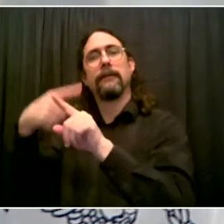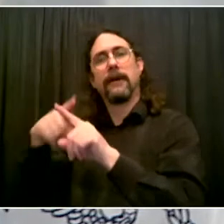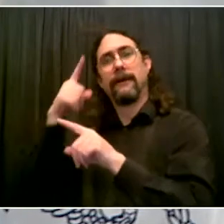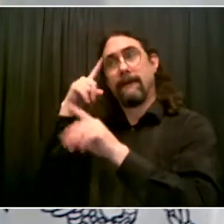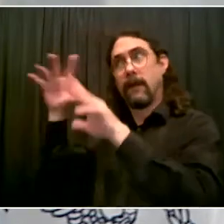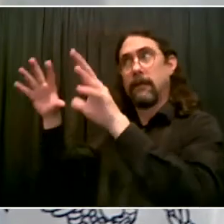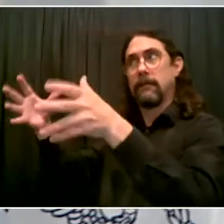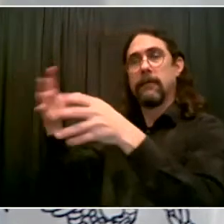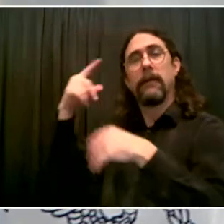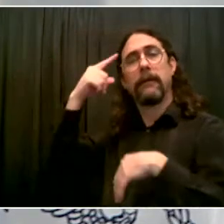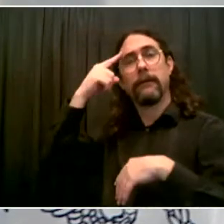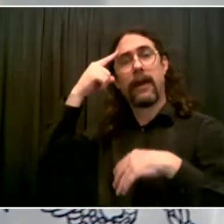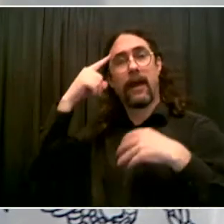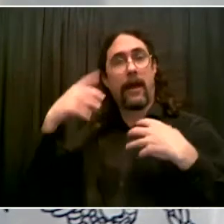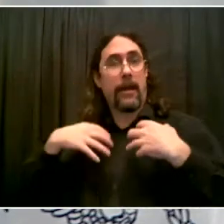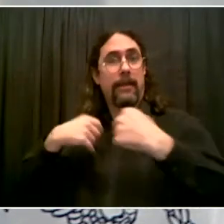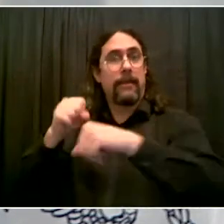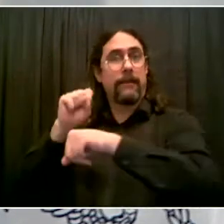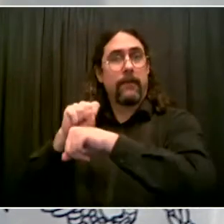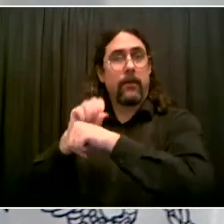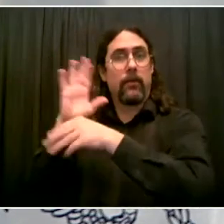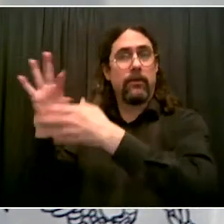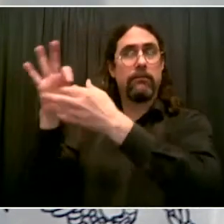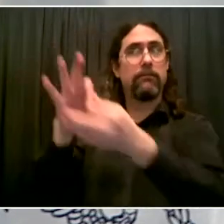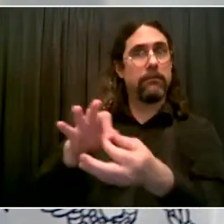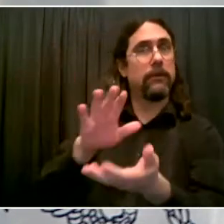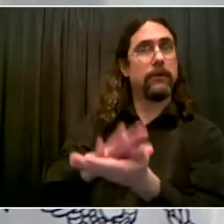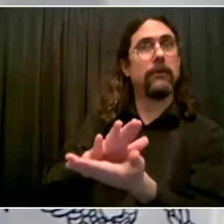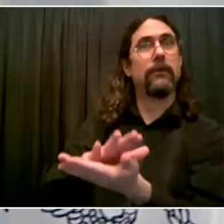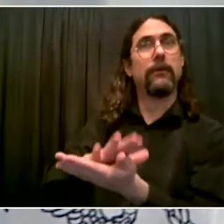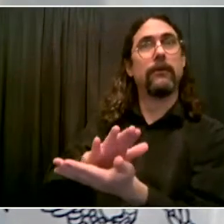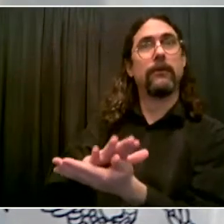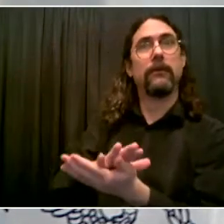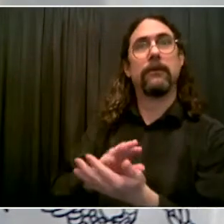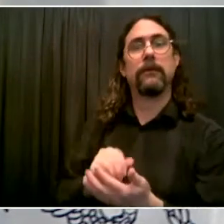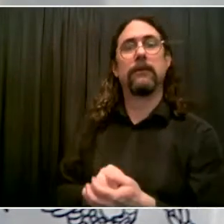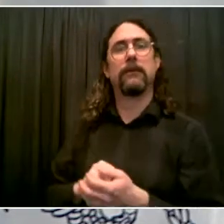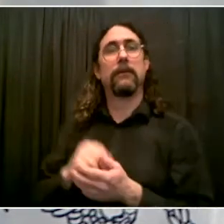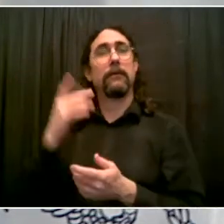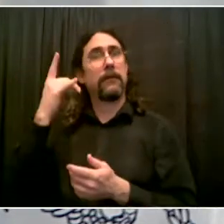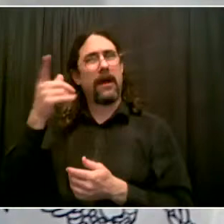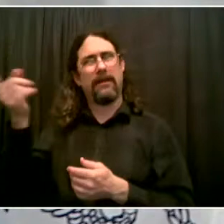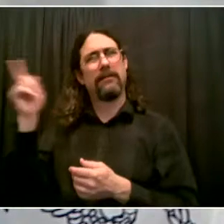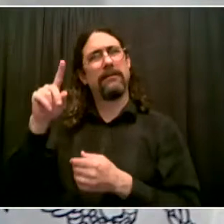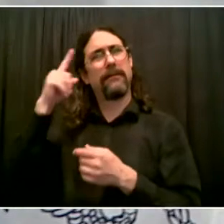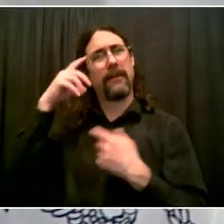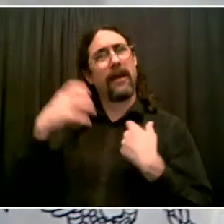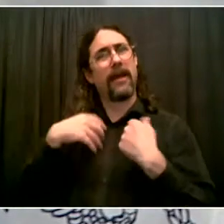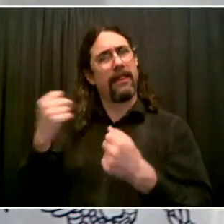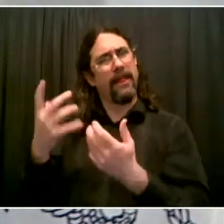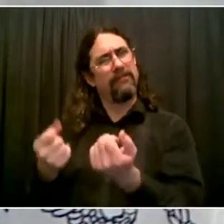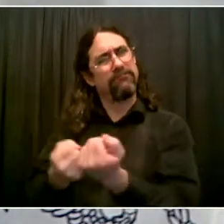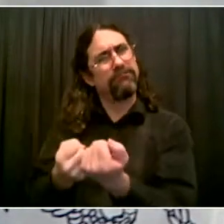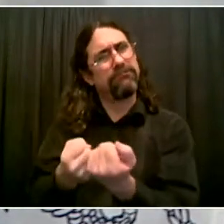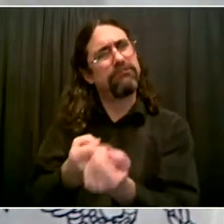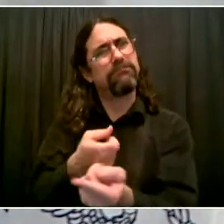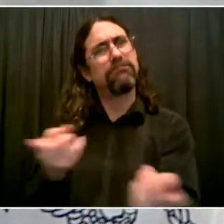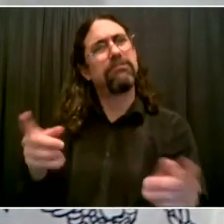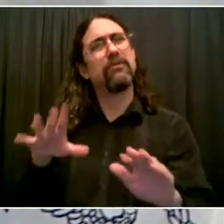IN TERMS OF MENTAL H HAELTLTH TRAIN ADULTS AND PROFOUND MENTAL